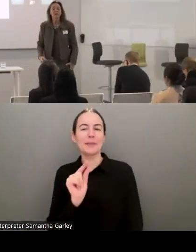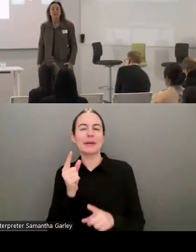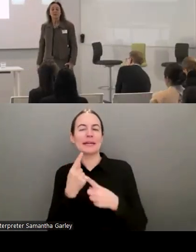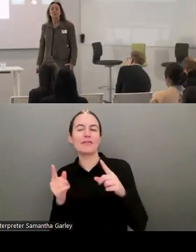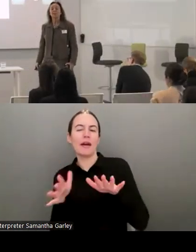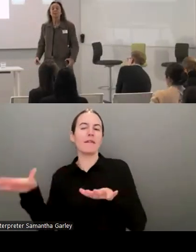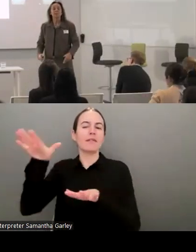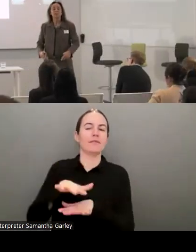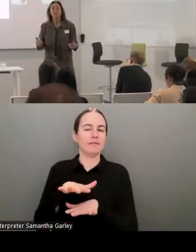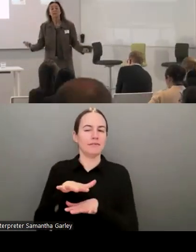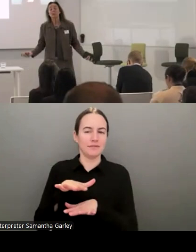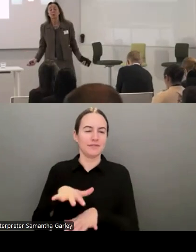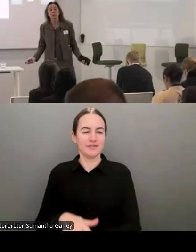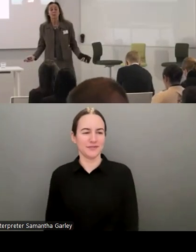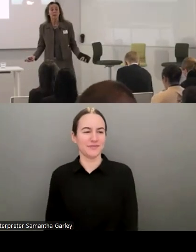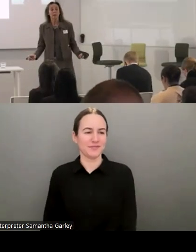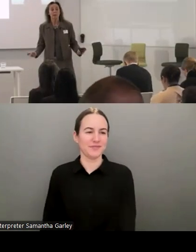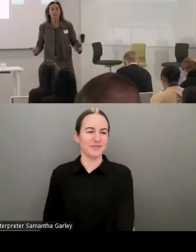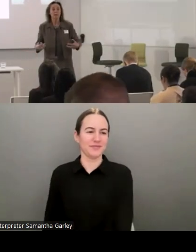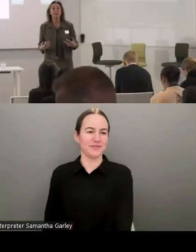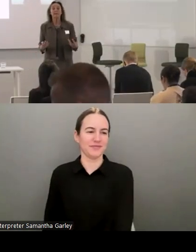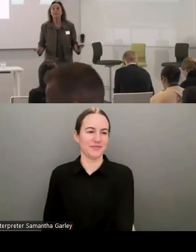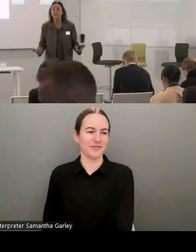So really the disability inclusion way and identity